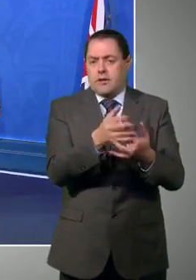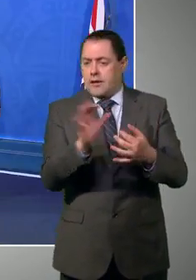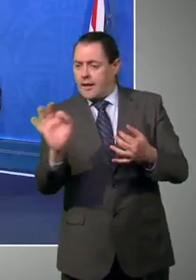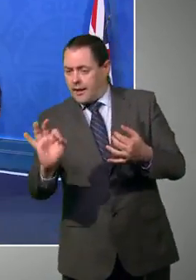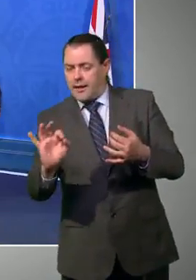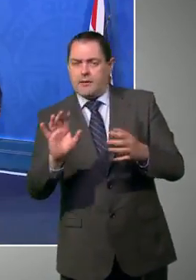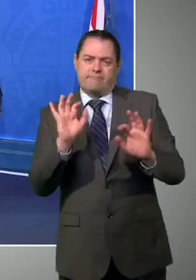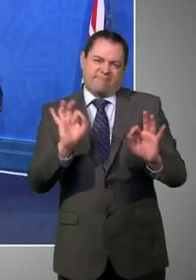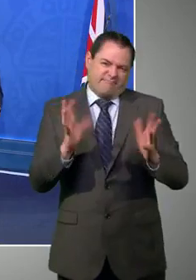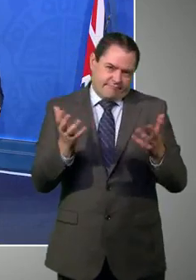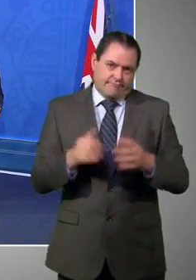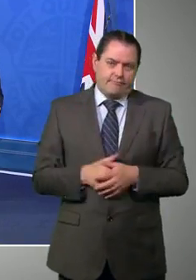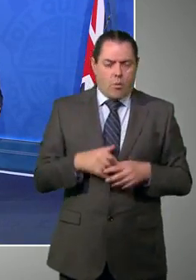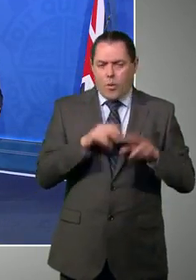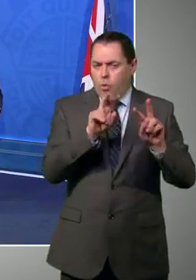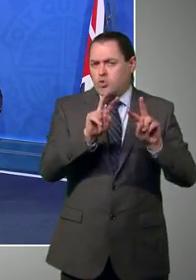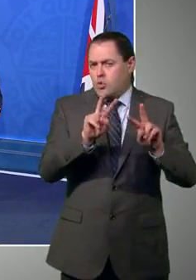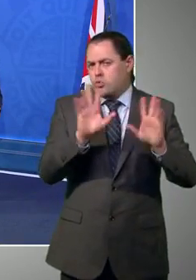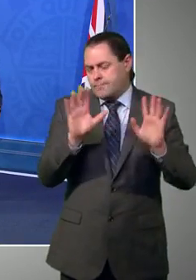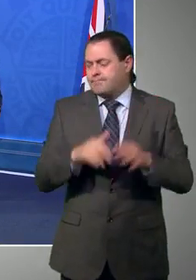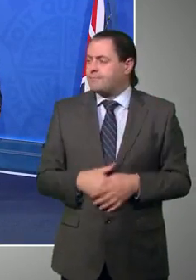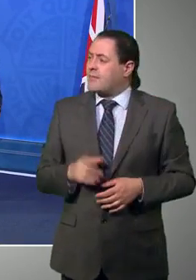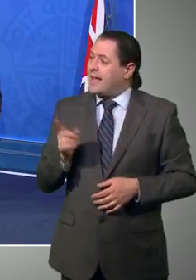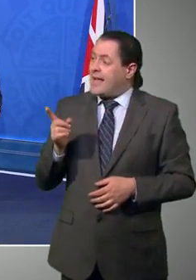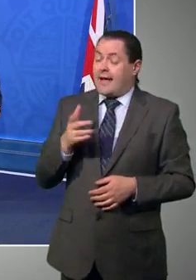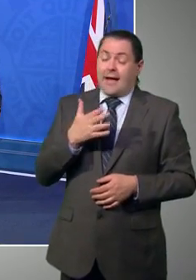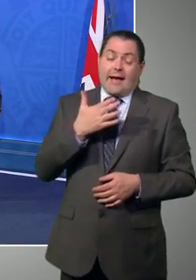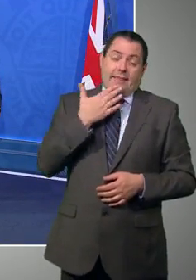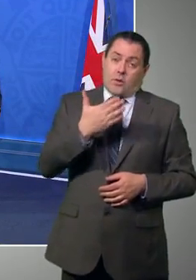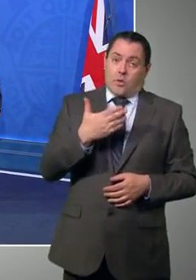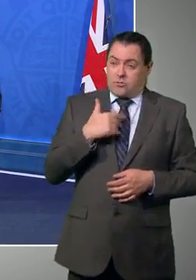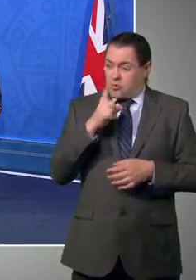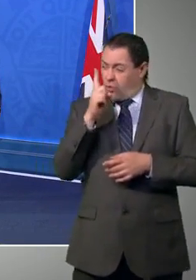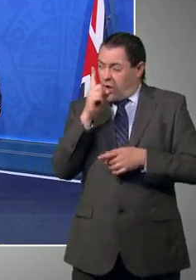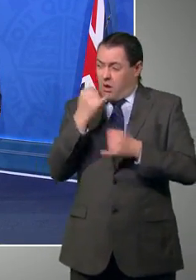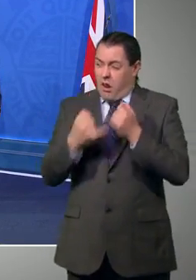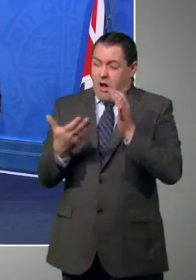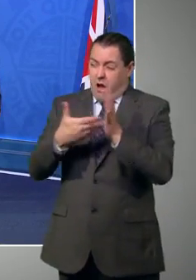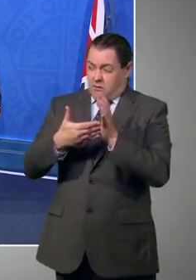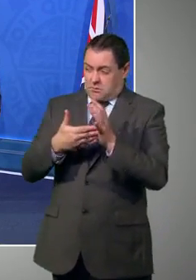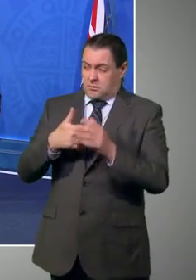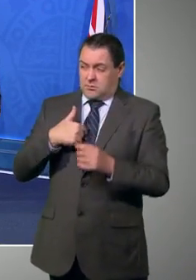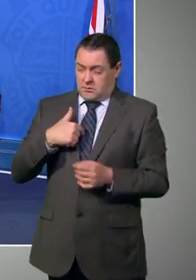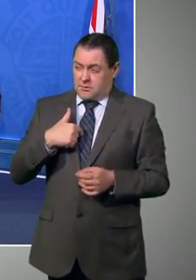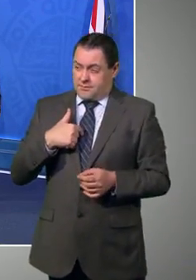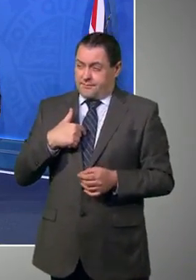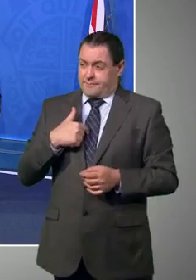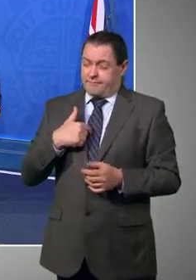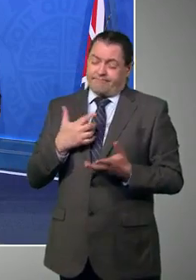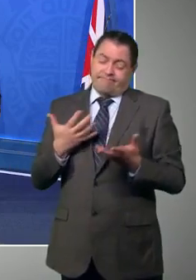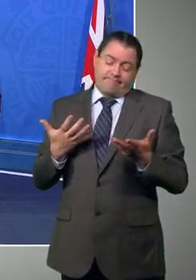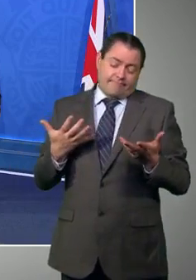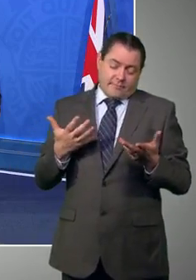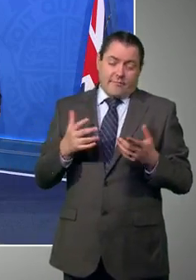that obviously, thanks very much. I mean if I can, I just have one other thing gem, which is that you know people in